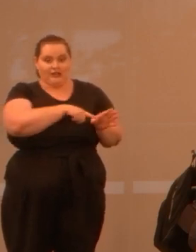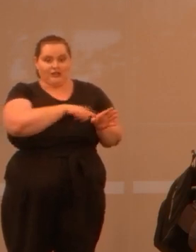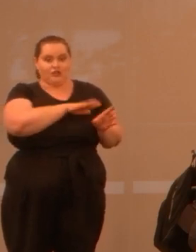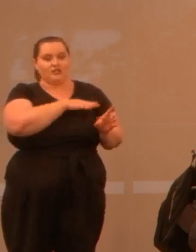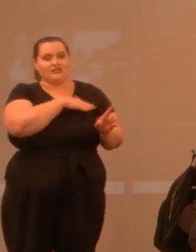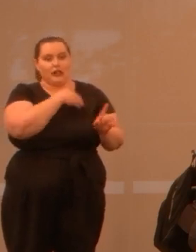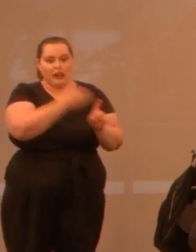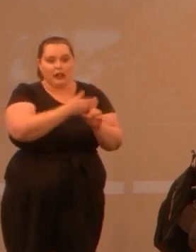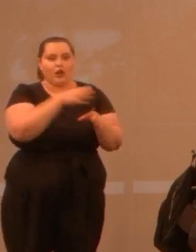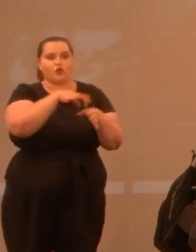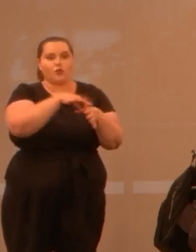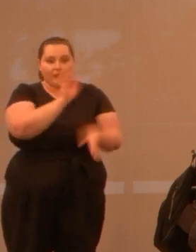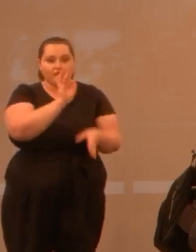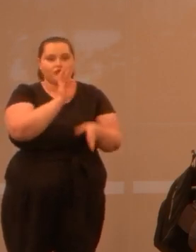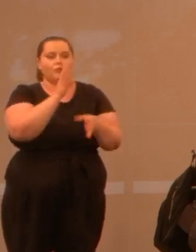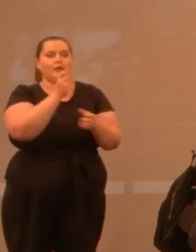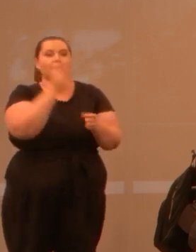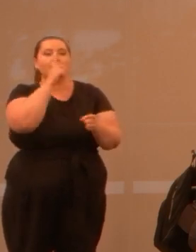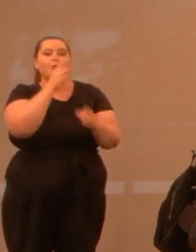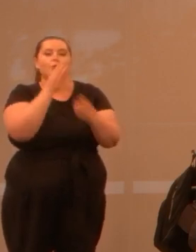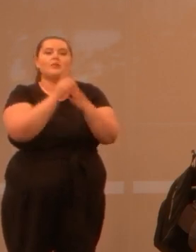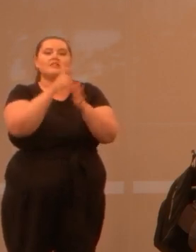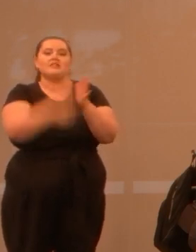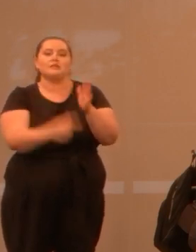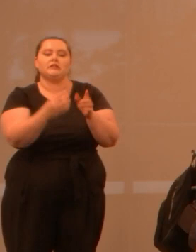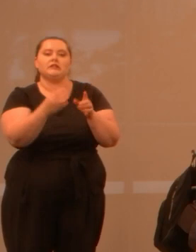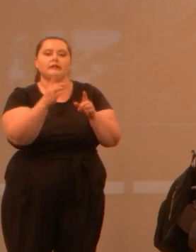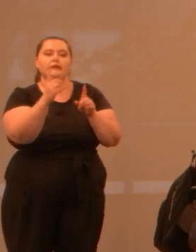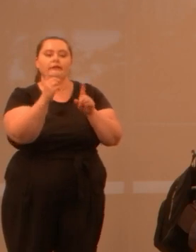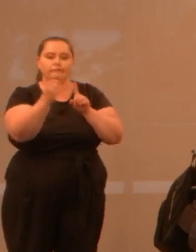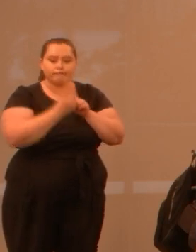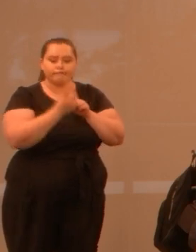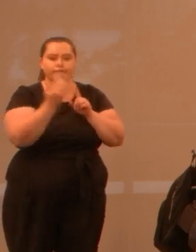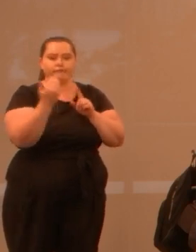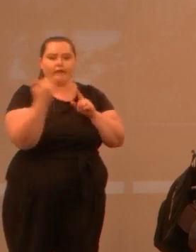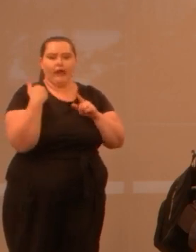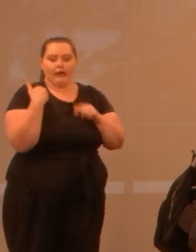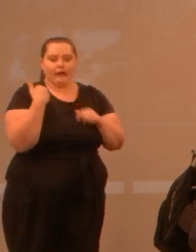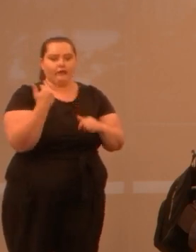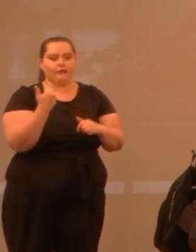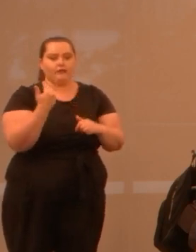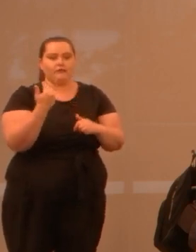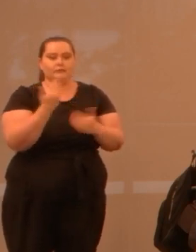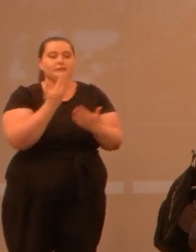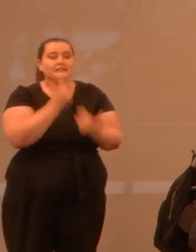we kept having people with disability coming to us and saying, "Please, can you